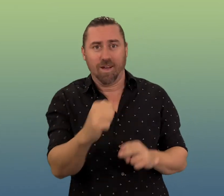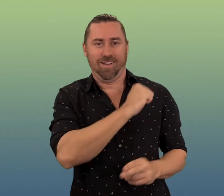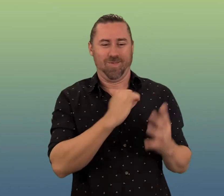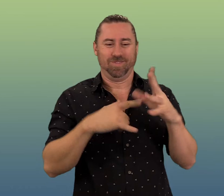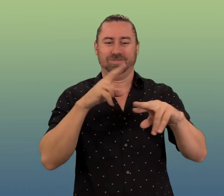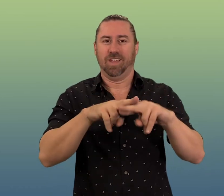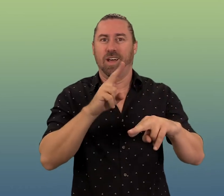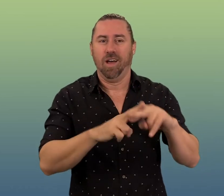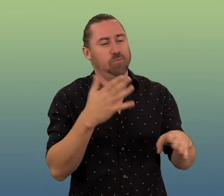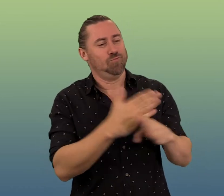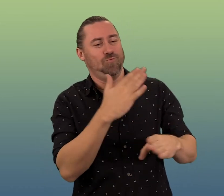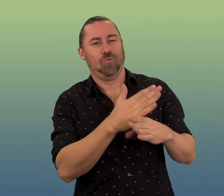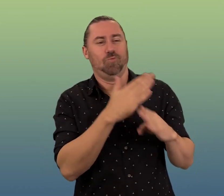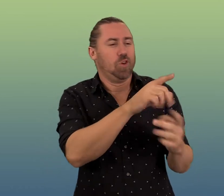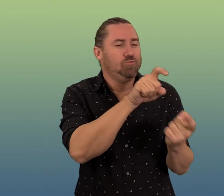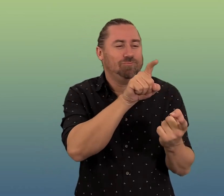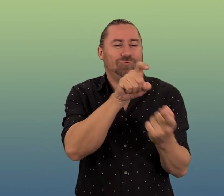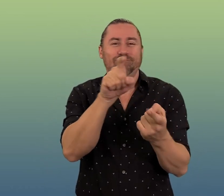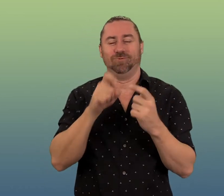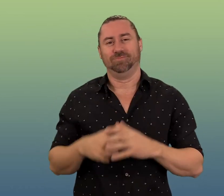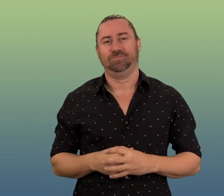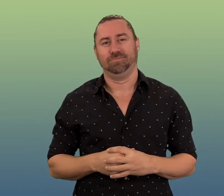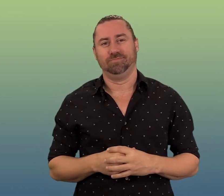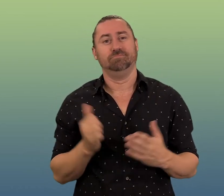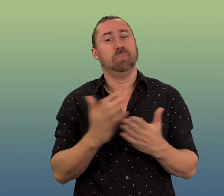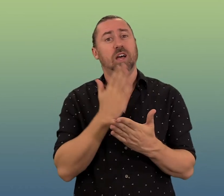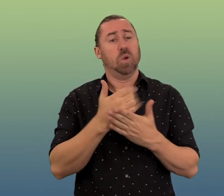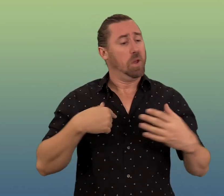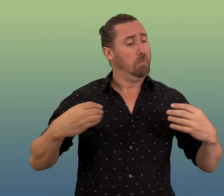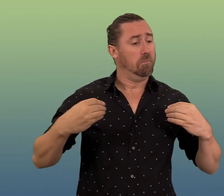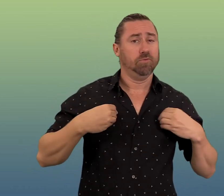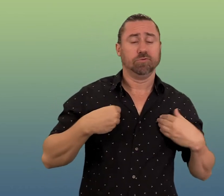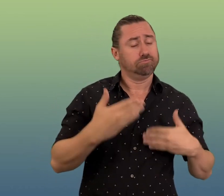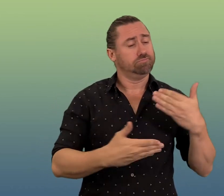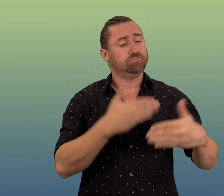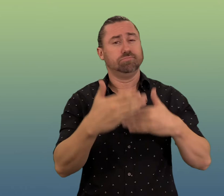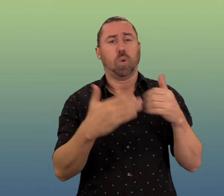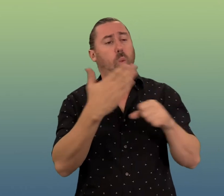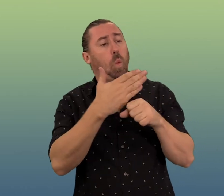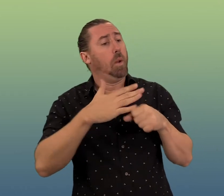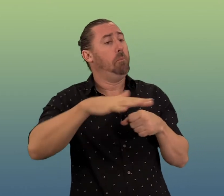career pathways and our workplaces making sure our business practices and workplaces